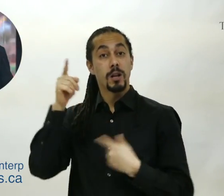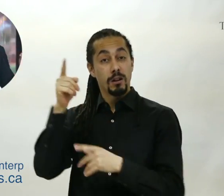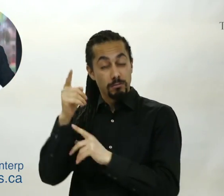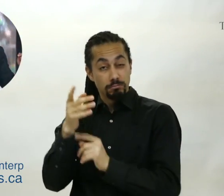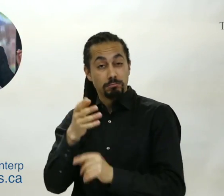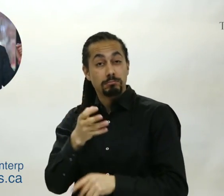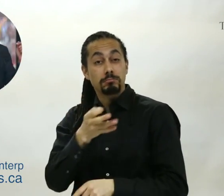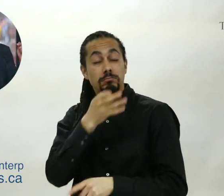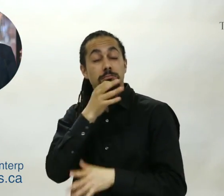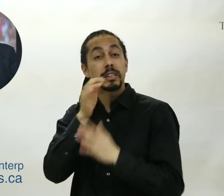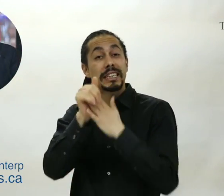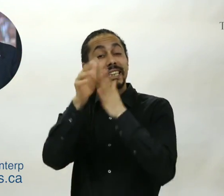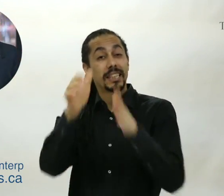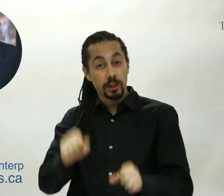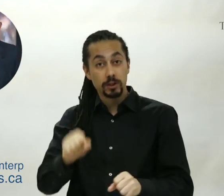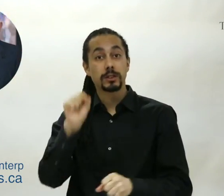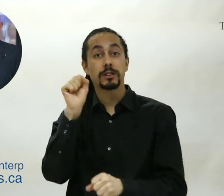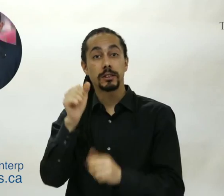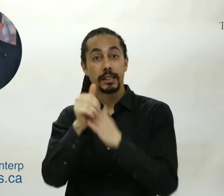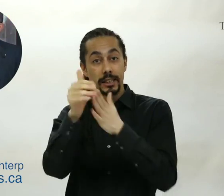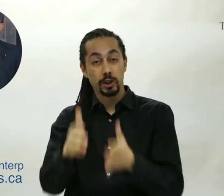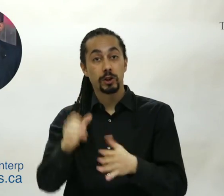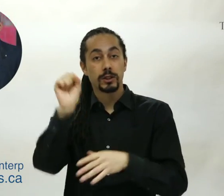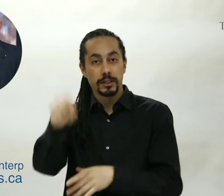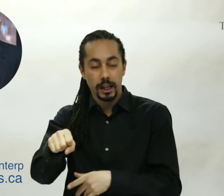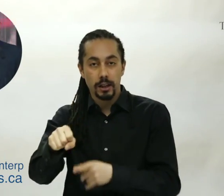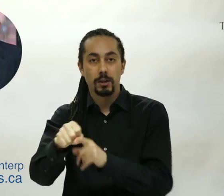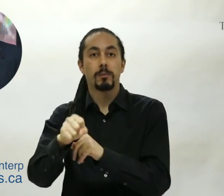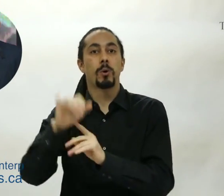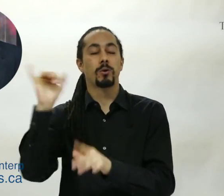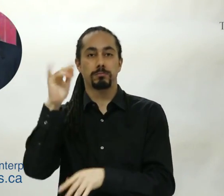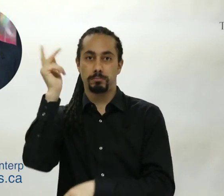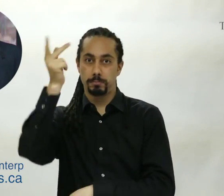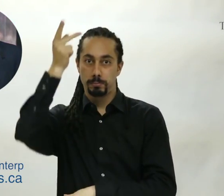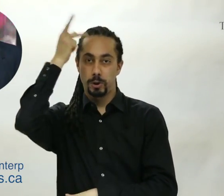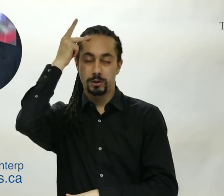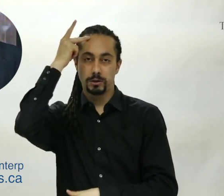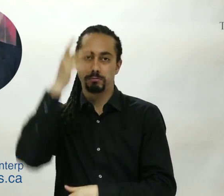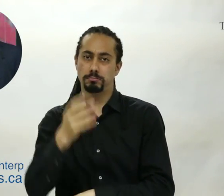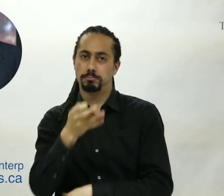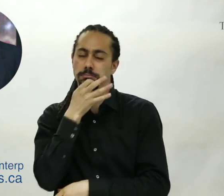skillful politician, the Constitution that emerged was worthy of this multiracial democracy